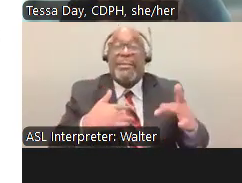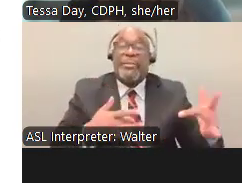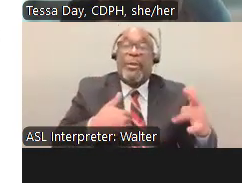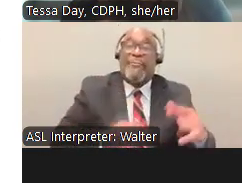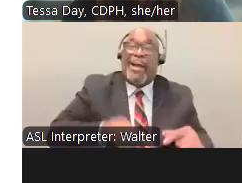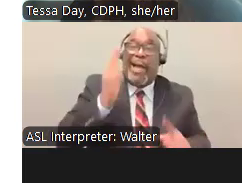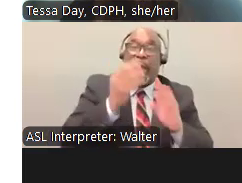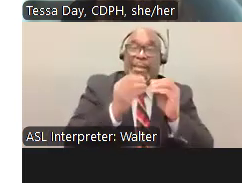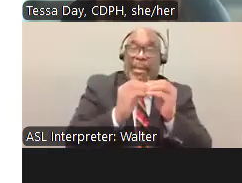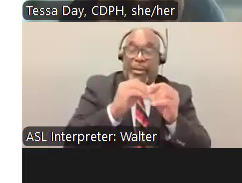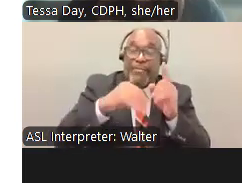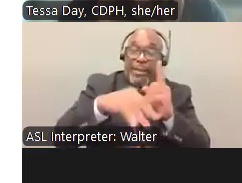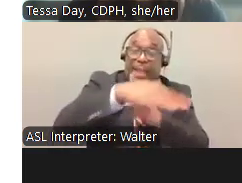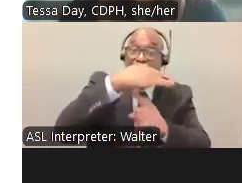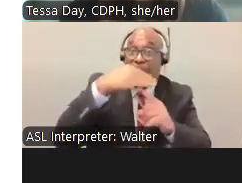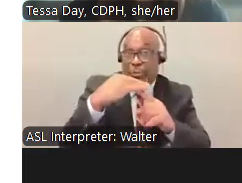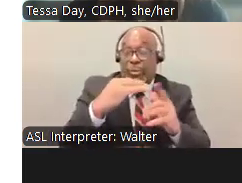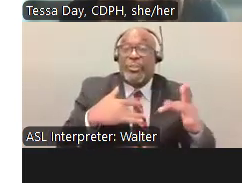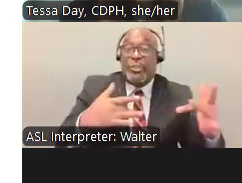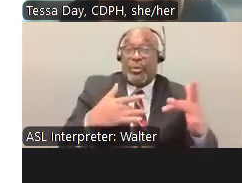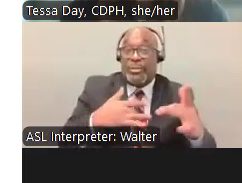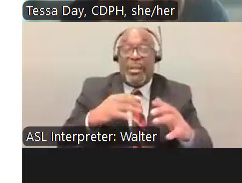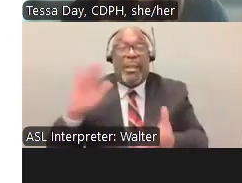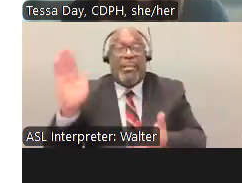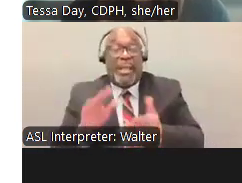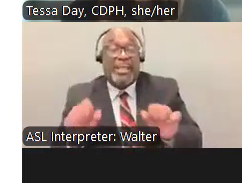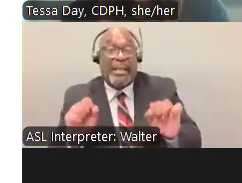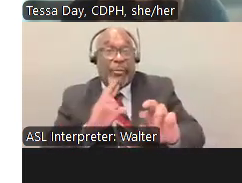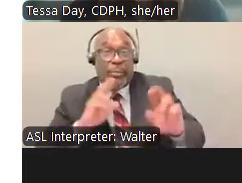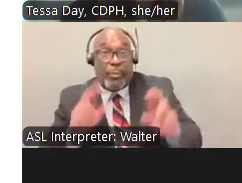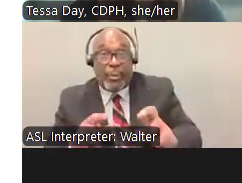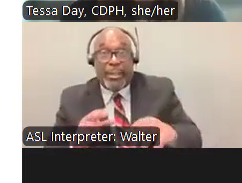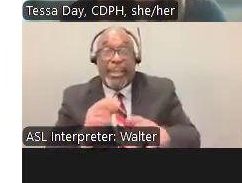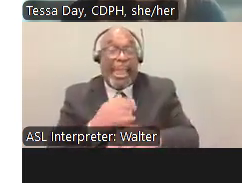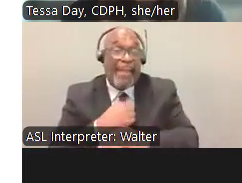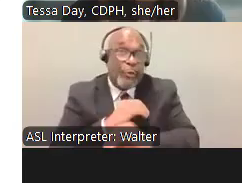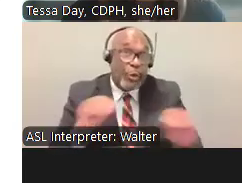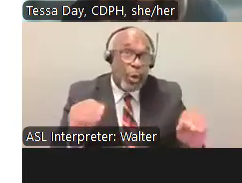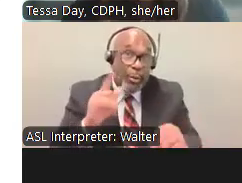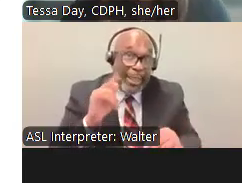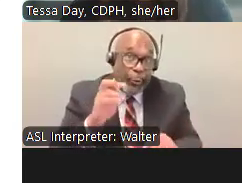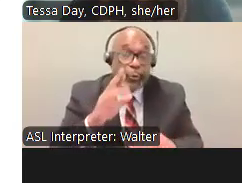13:35:26 concerns, less likely to report 13:35:28 that their neighborhood was free 13:35:31 from litter or that their 13:35:33 sidewalks were well maintained.